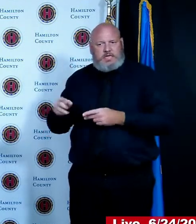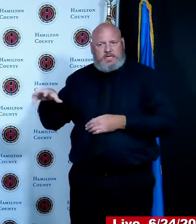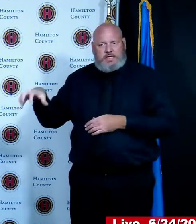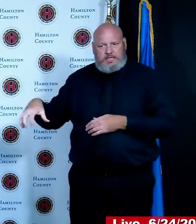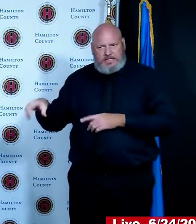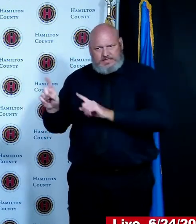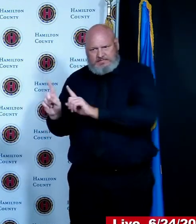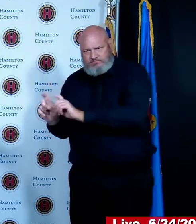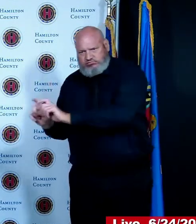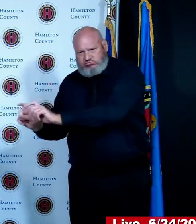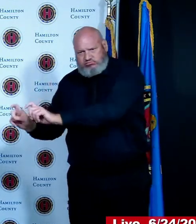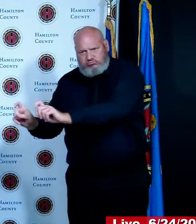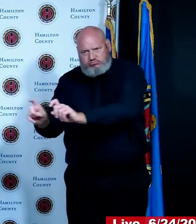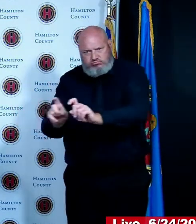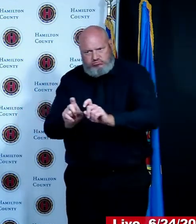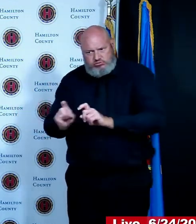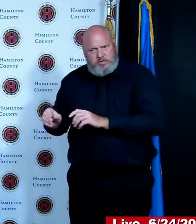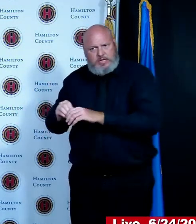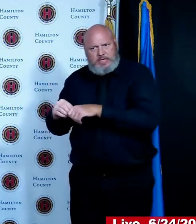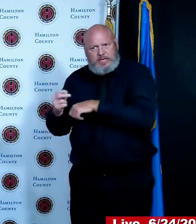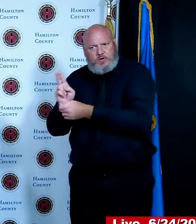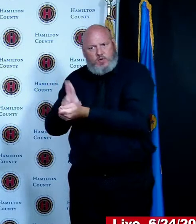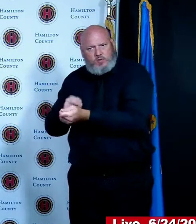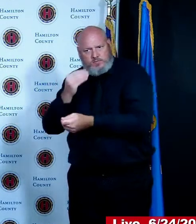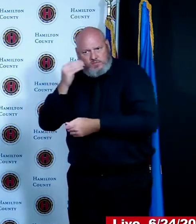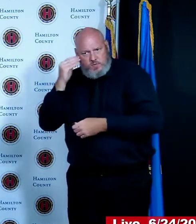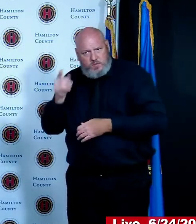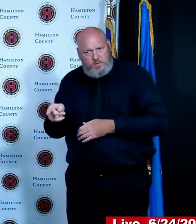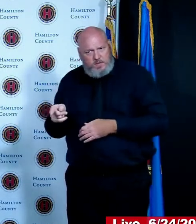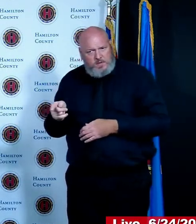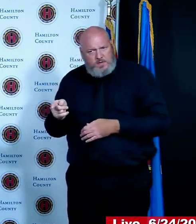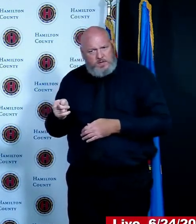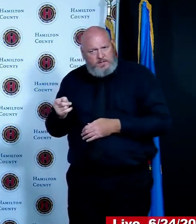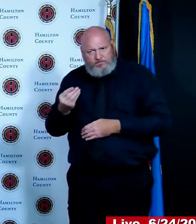residents this aggressive testing absolutely causes spikes and increases